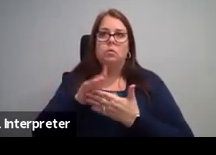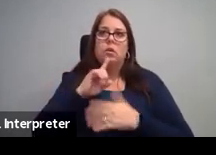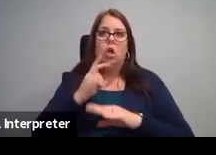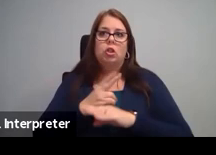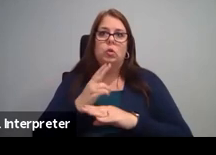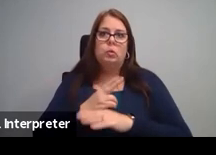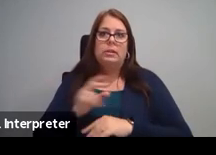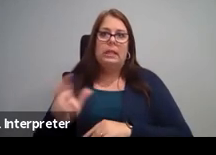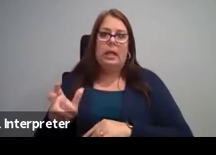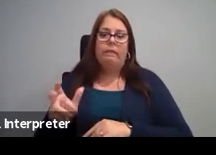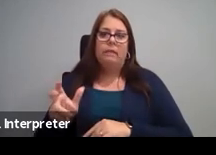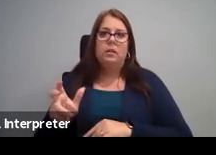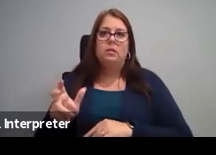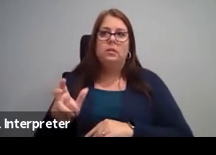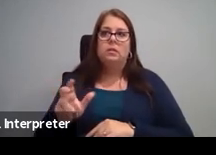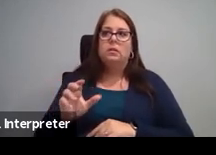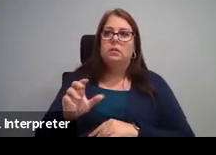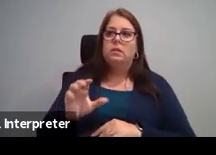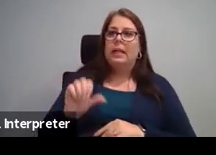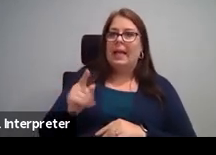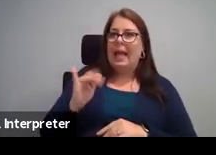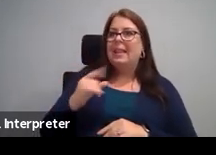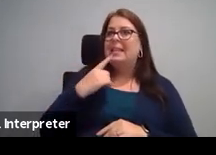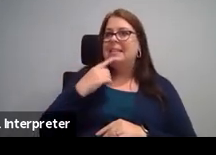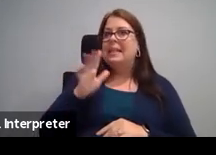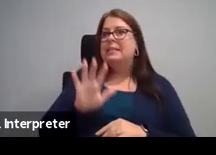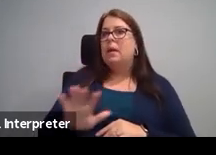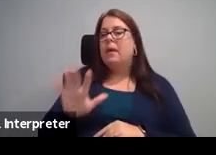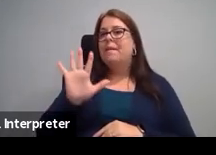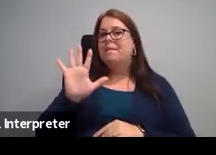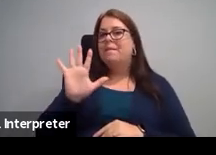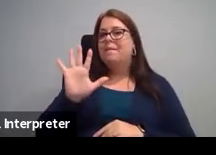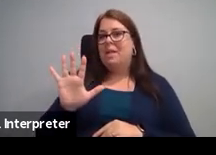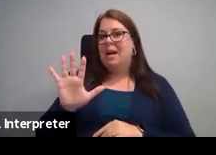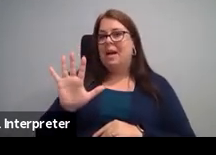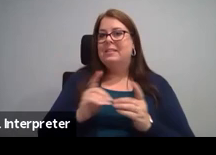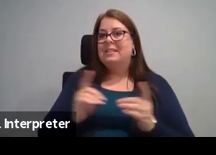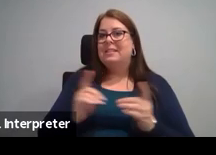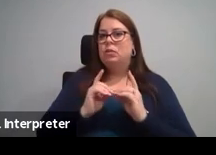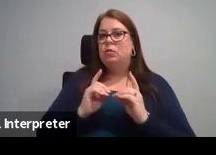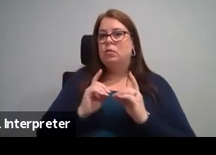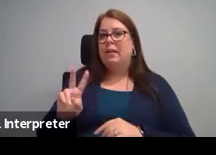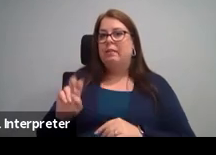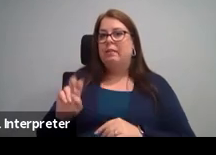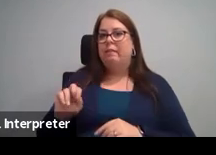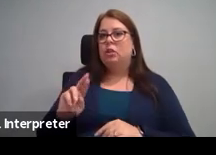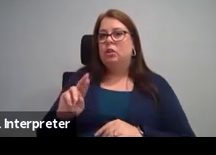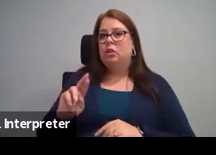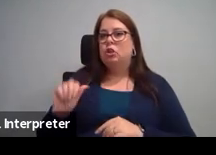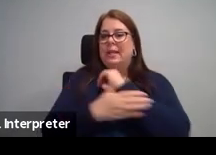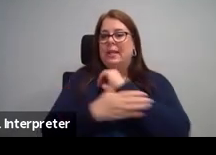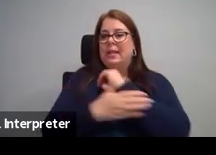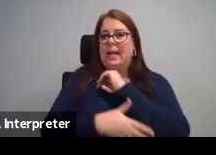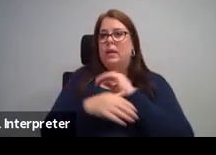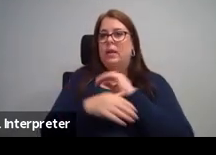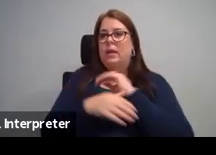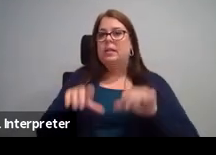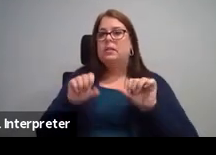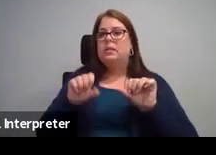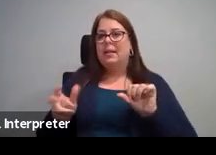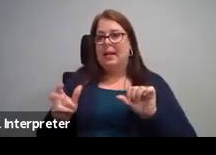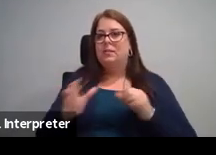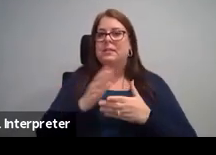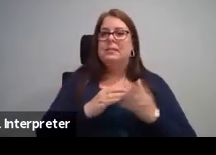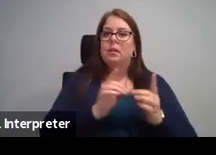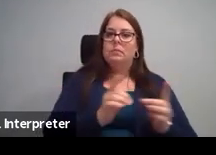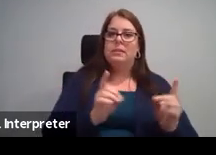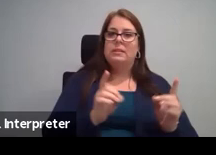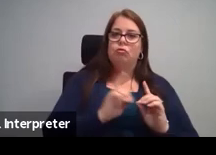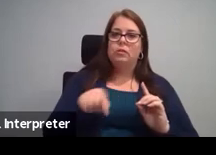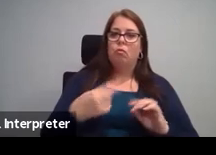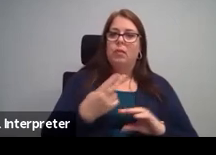Cathy Reznicek: So yeah, about five districts in Ventura County who adopted canvas other districts are strictly using google classroom for those districts that